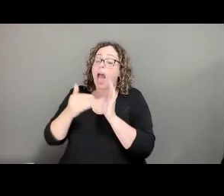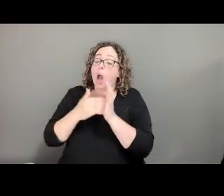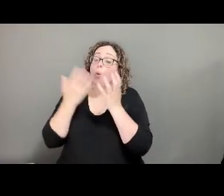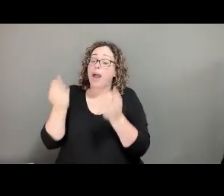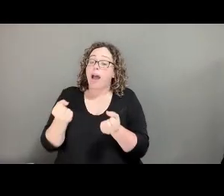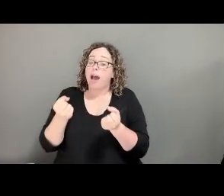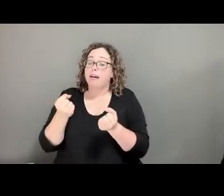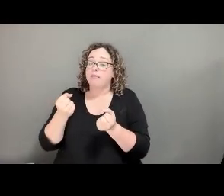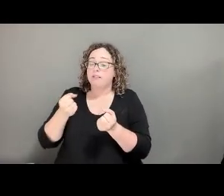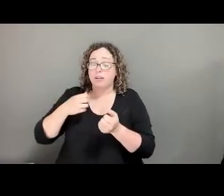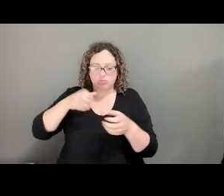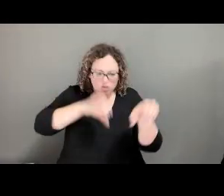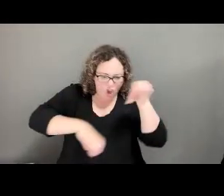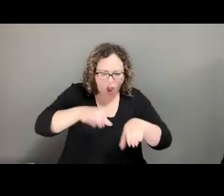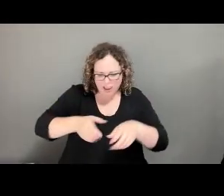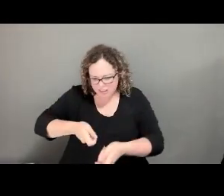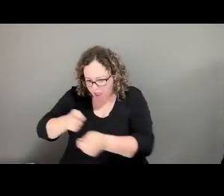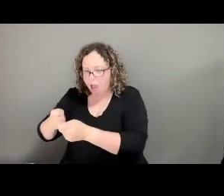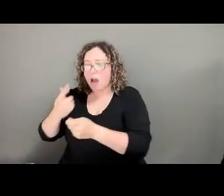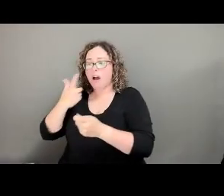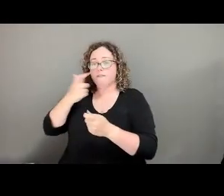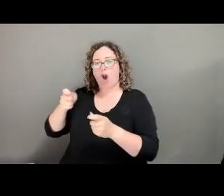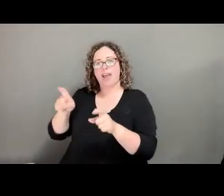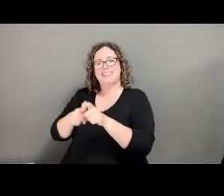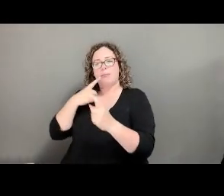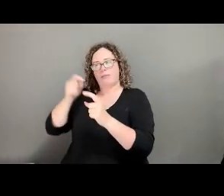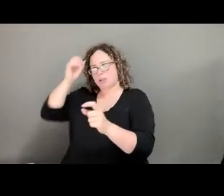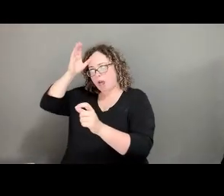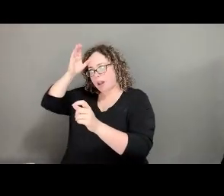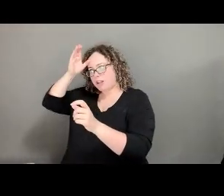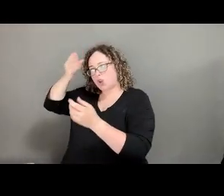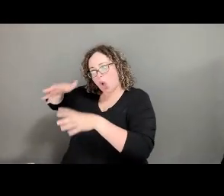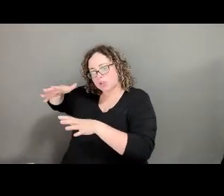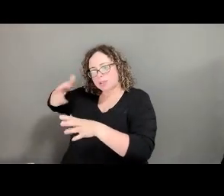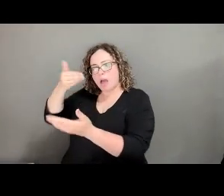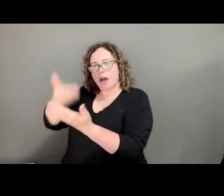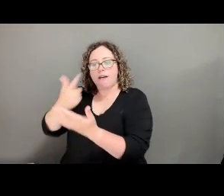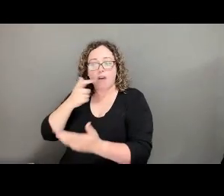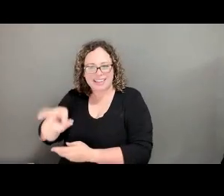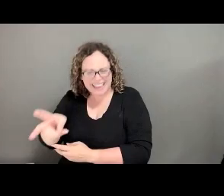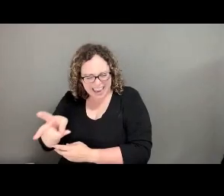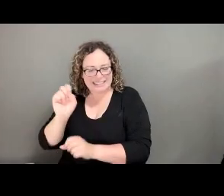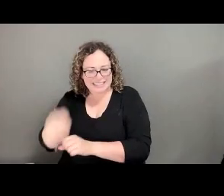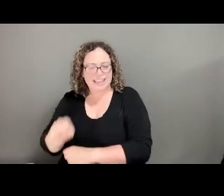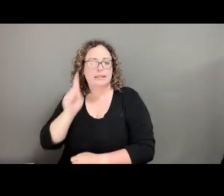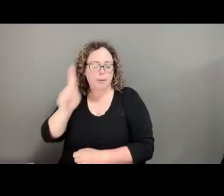the complete works of Sappho, the biography of Cornelia Africana. There'd be so much in there